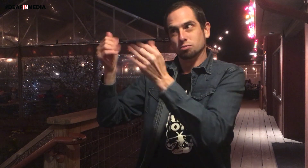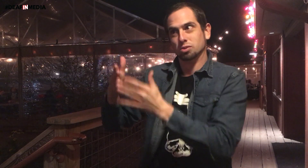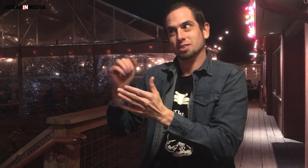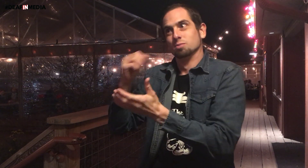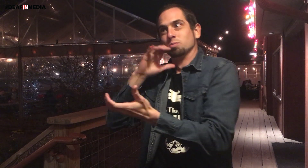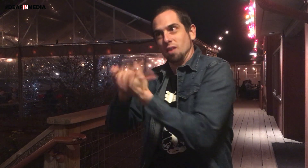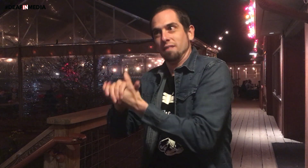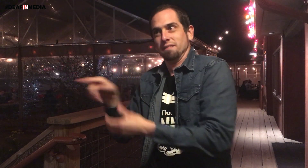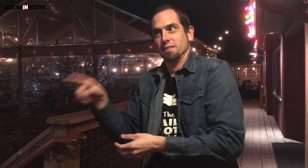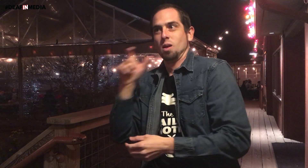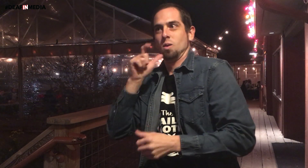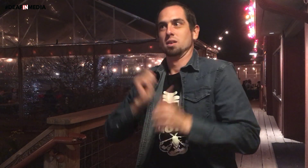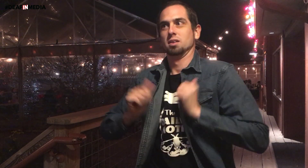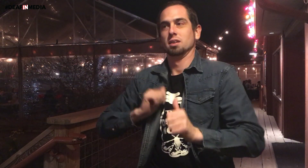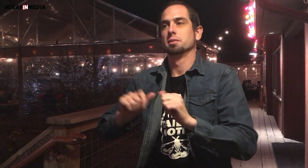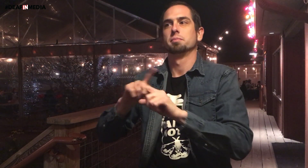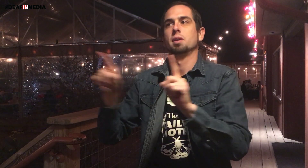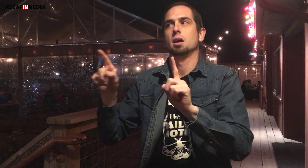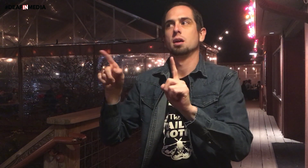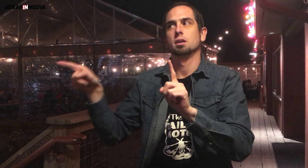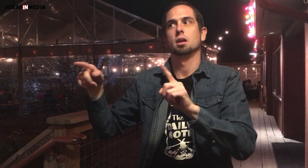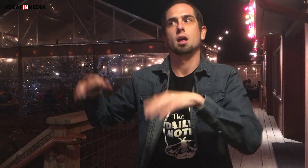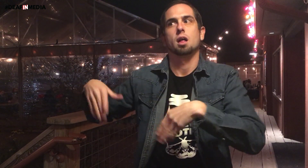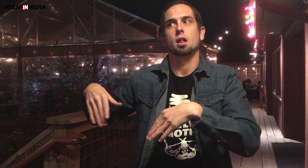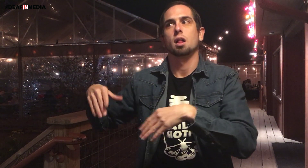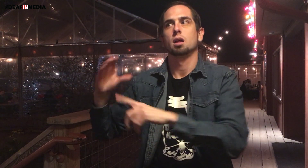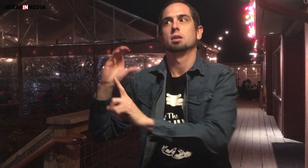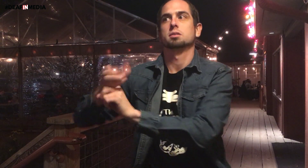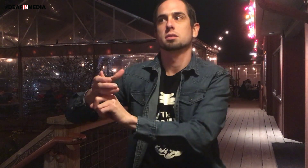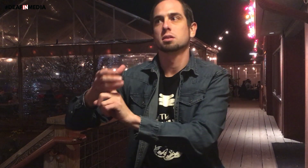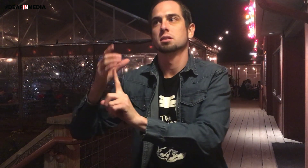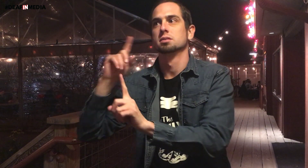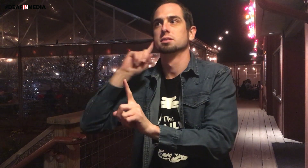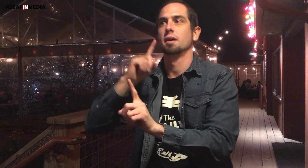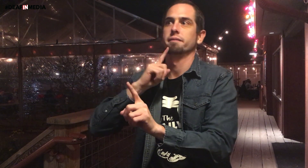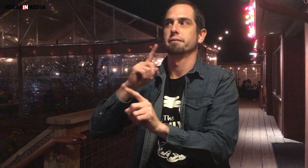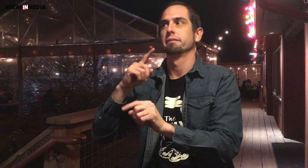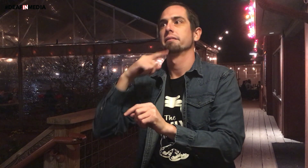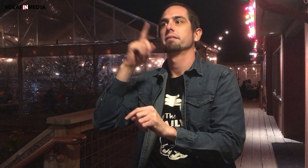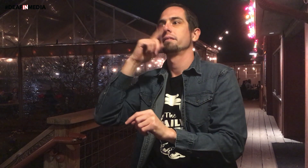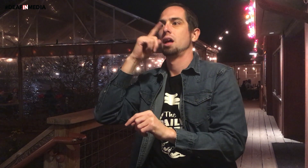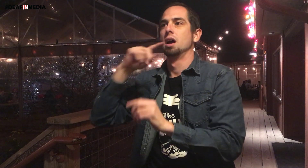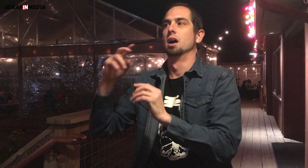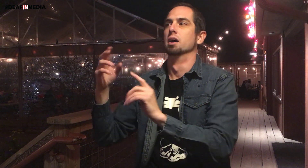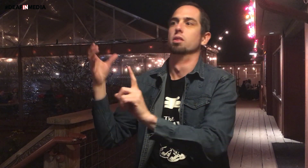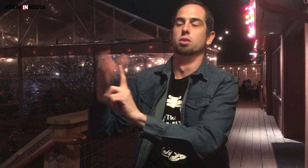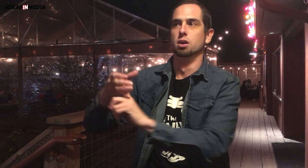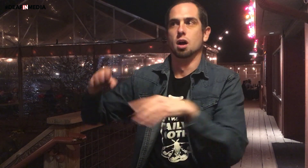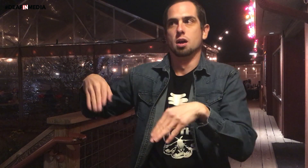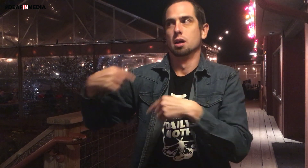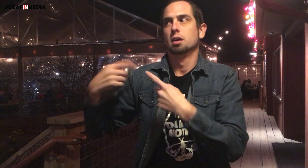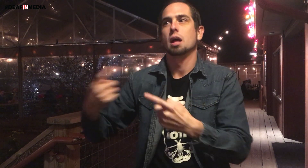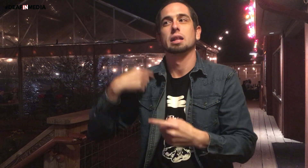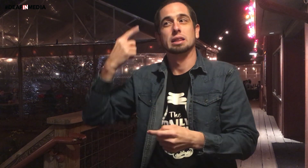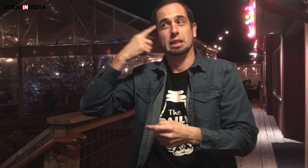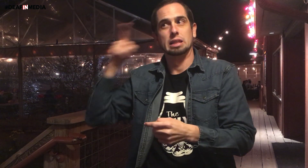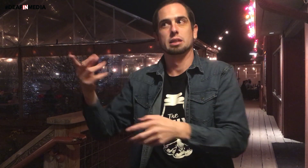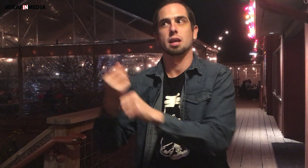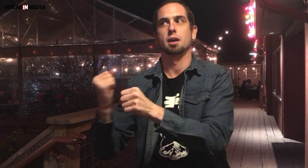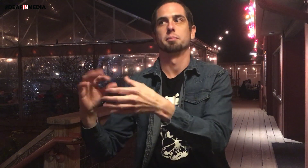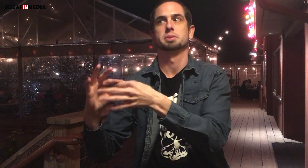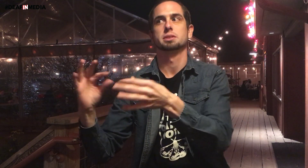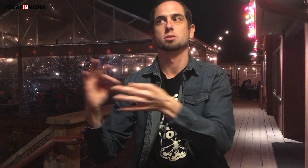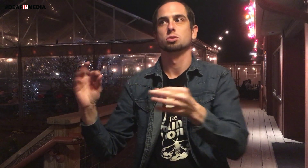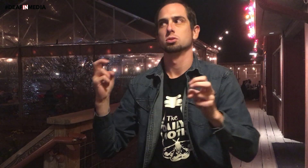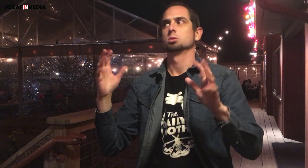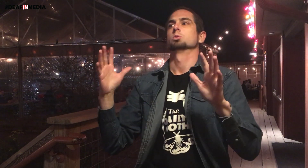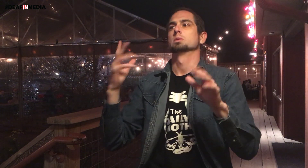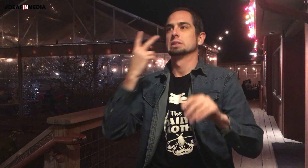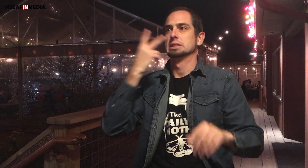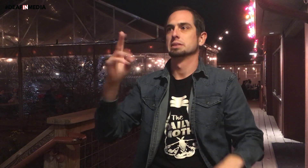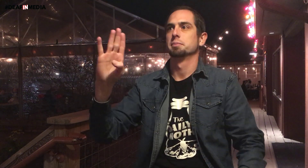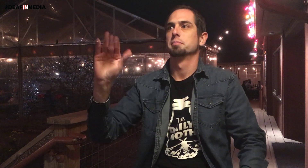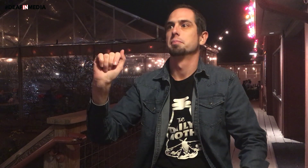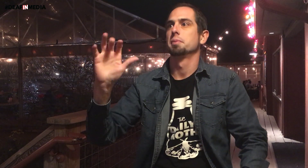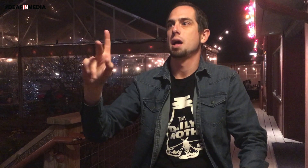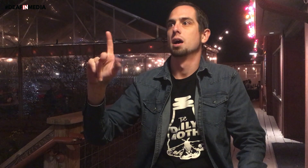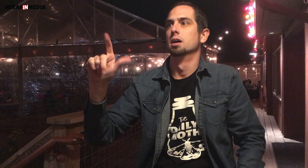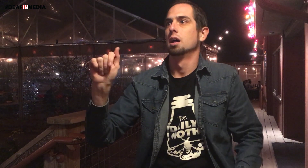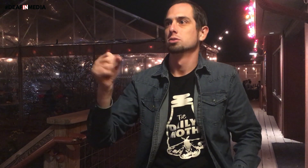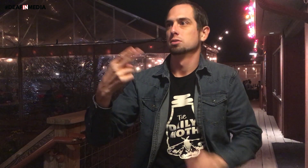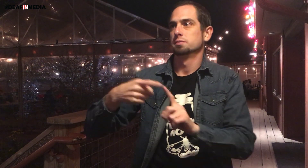without authenticity since, so I think they got the message there from us. So I believe that with our constant efforts